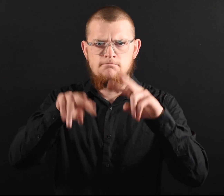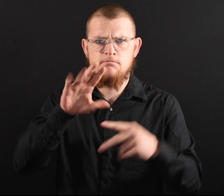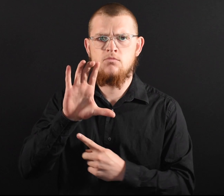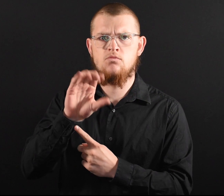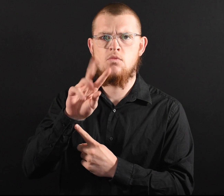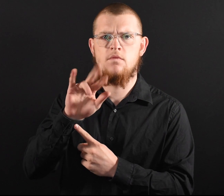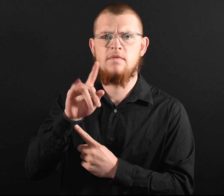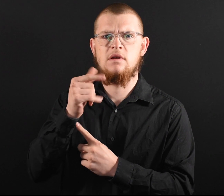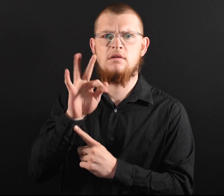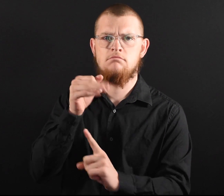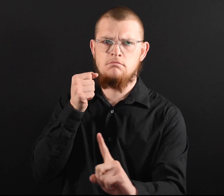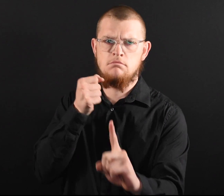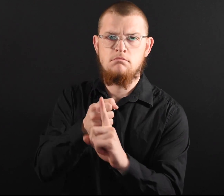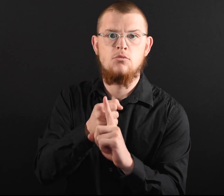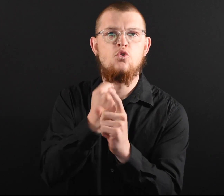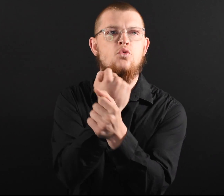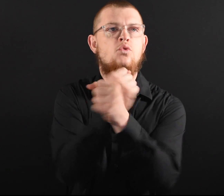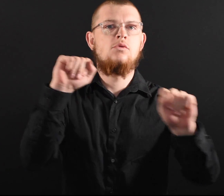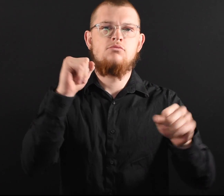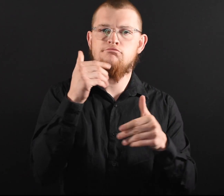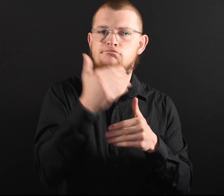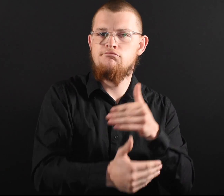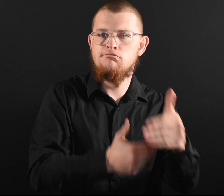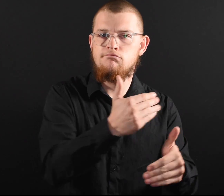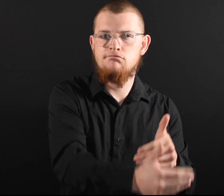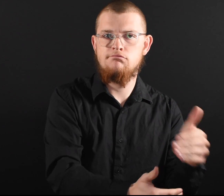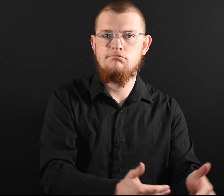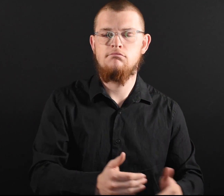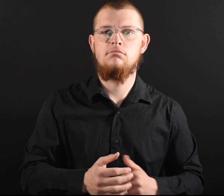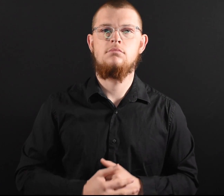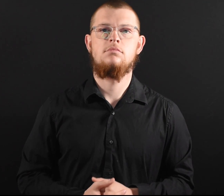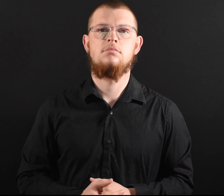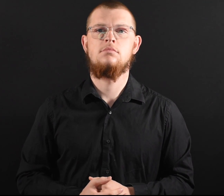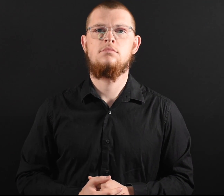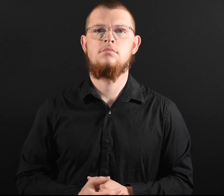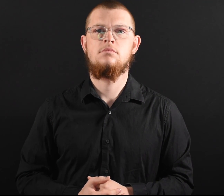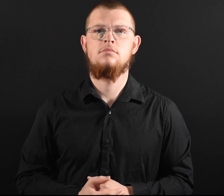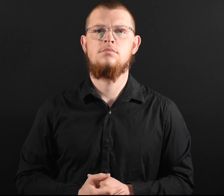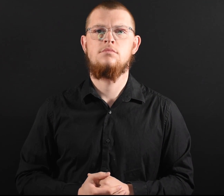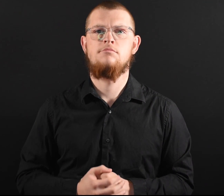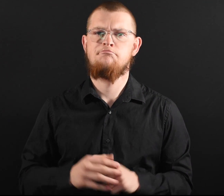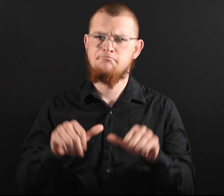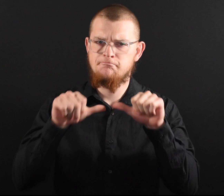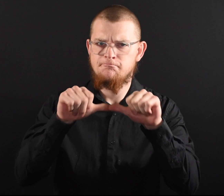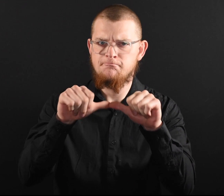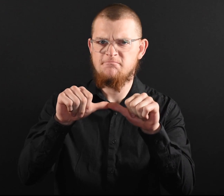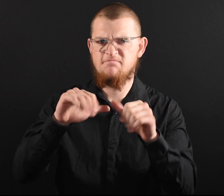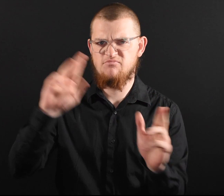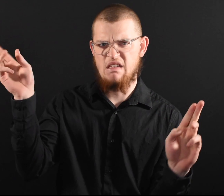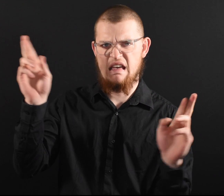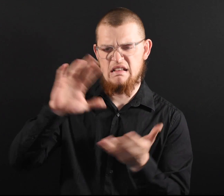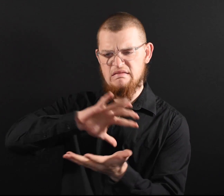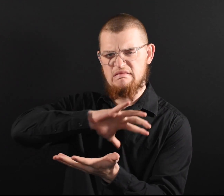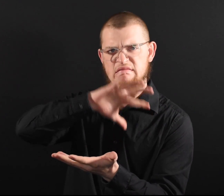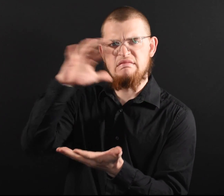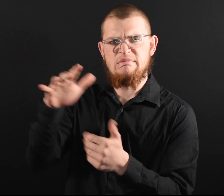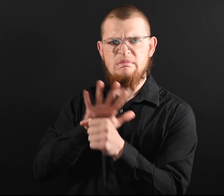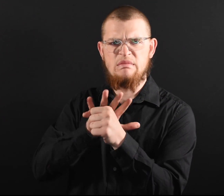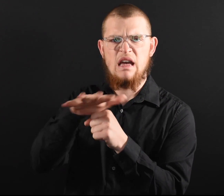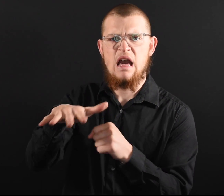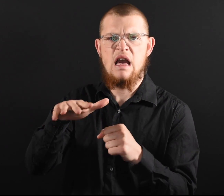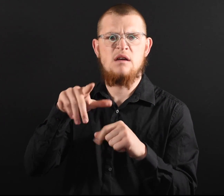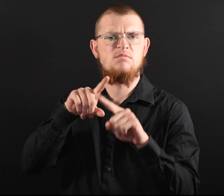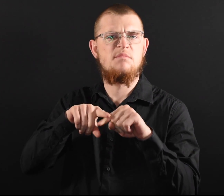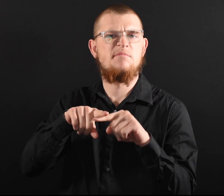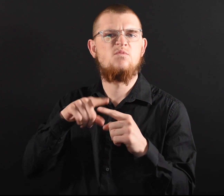Evaluate COVID-19 impact on rescue protocol: ● Ensure adequate supply and reliable source